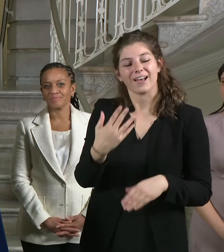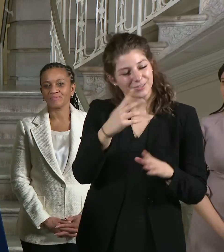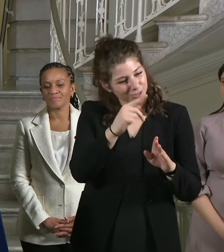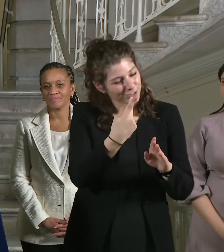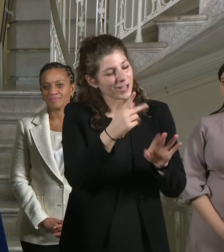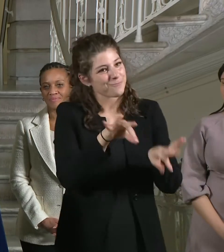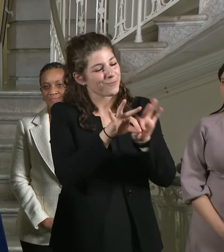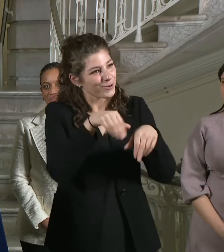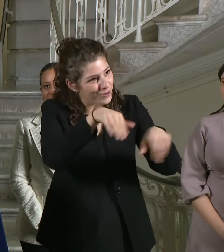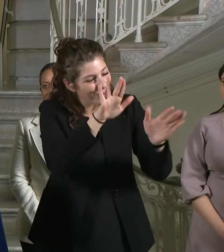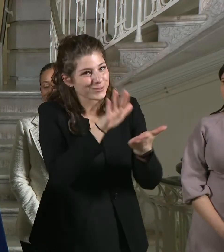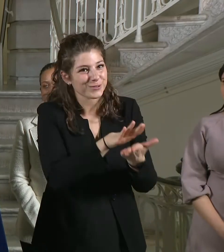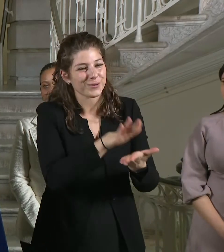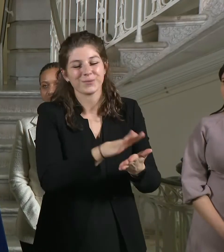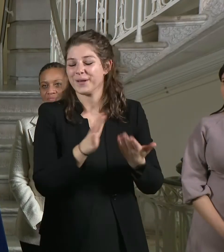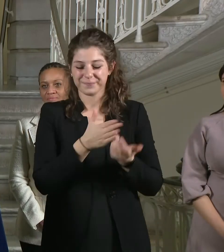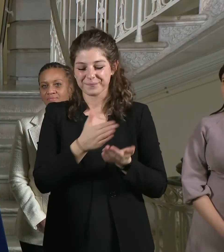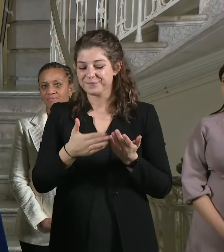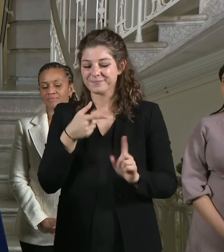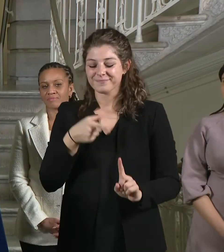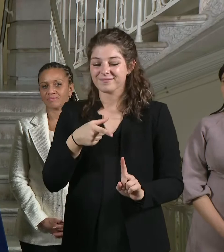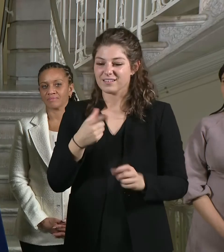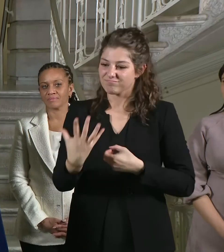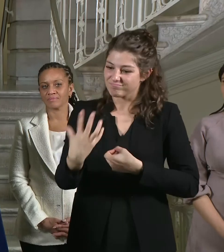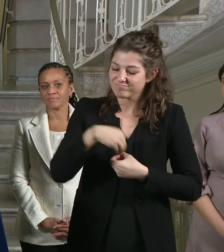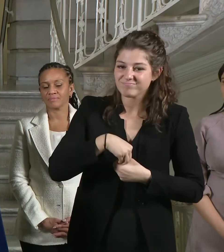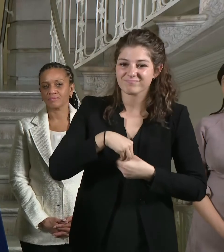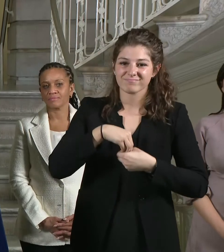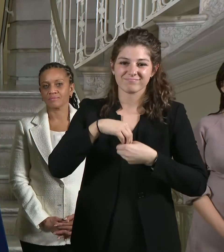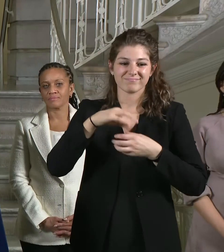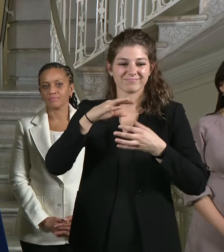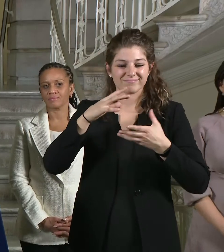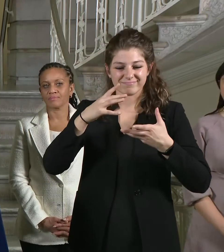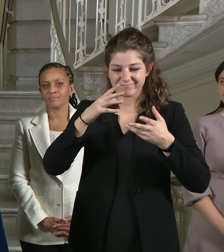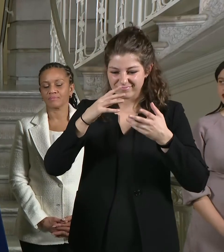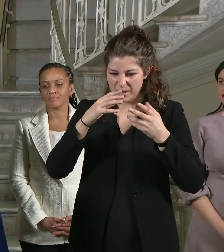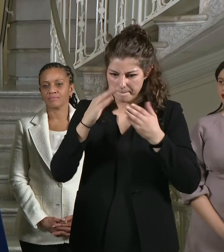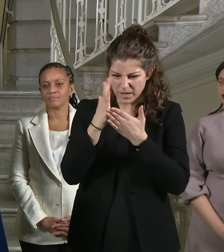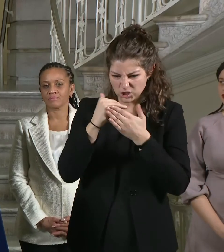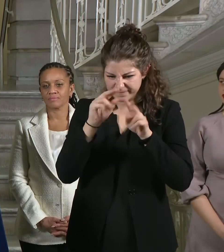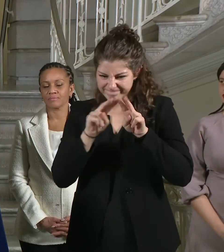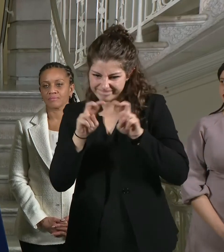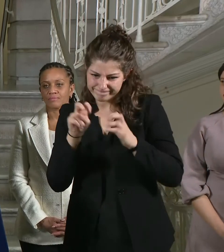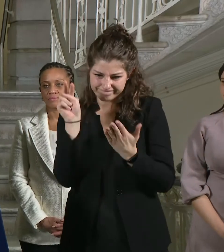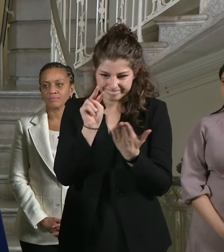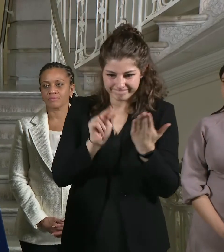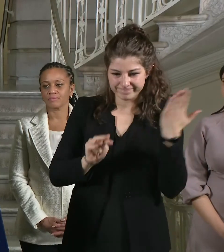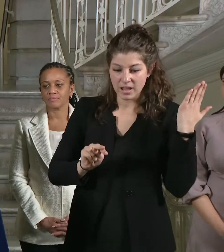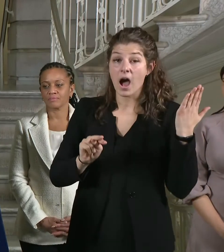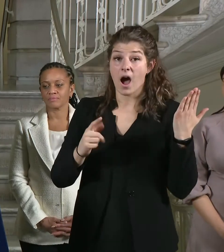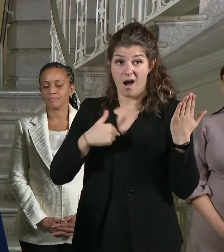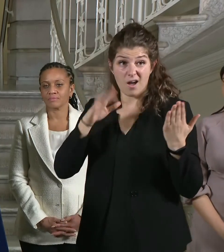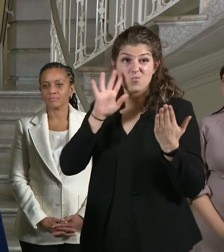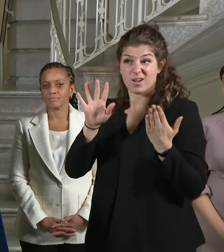JUST A SATURDAY OR SUNDAY. I WOULD LIKE FOR THEM TO BE IN